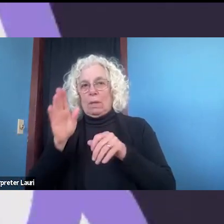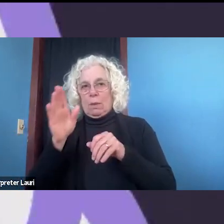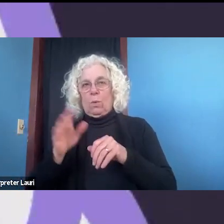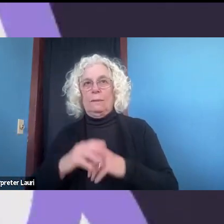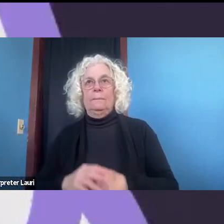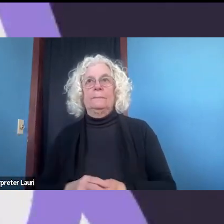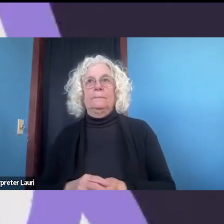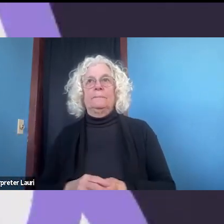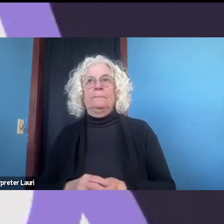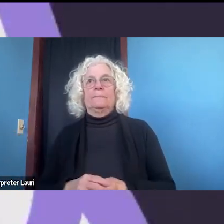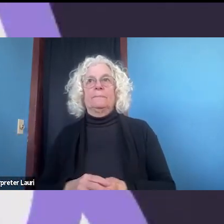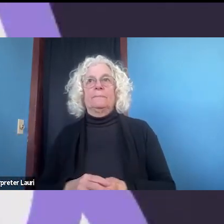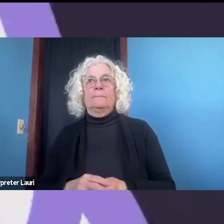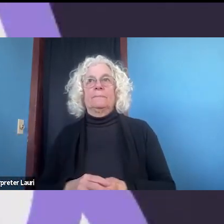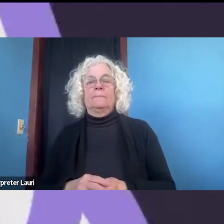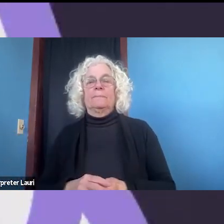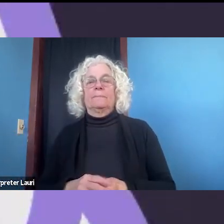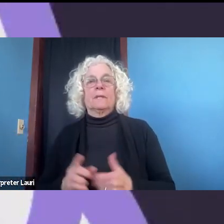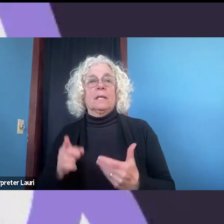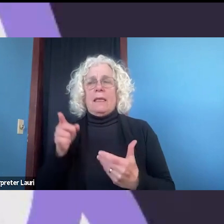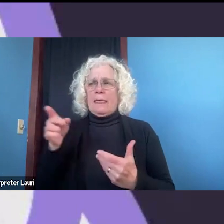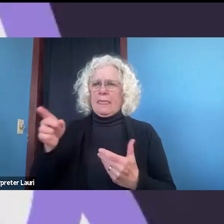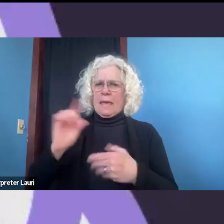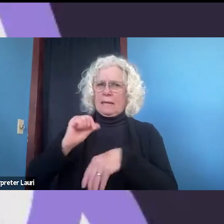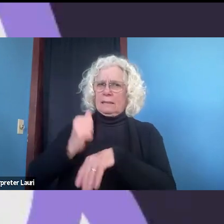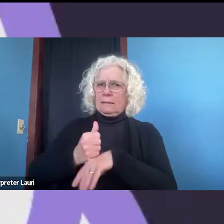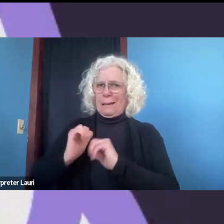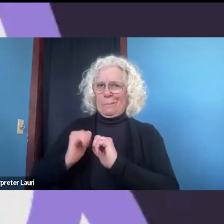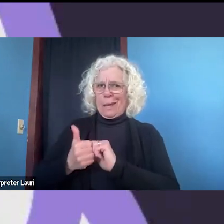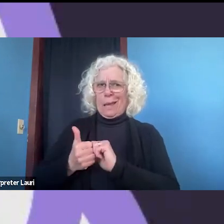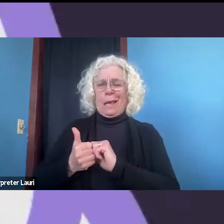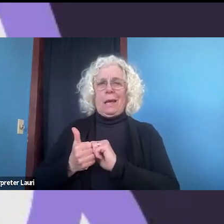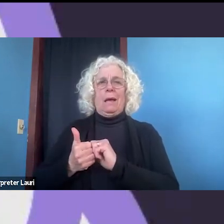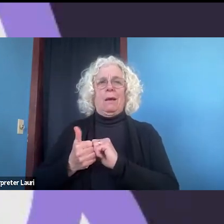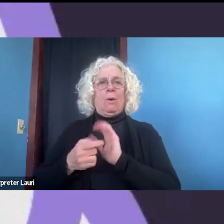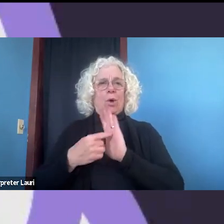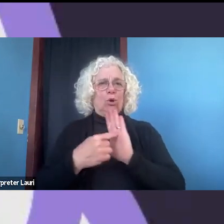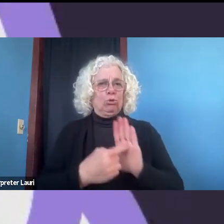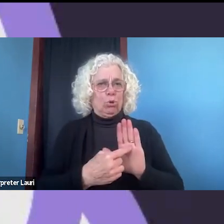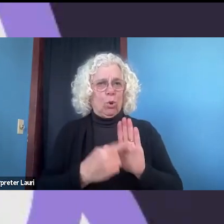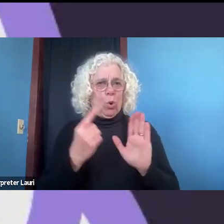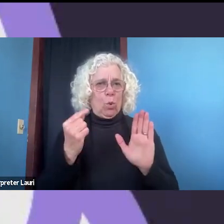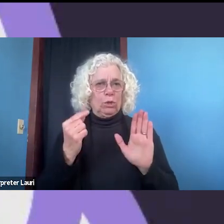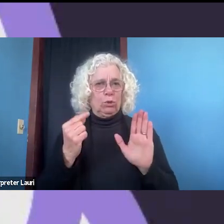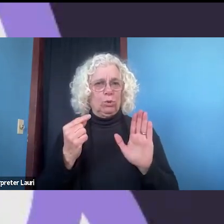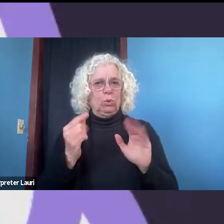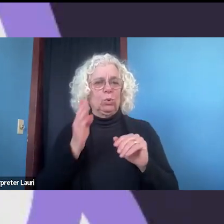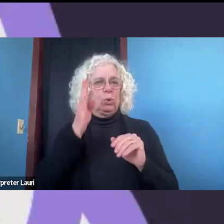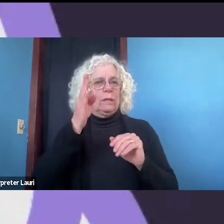so we'll talk about how it came to be, how to use it, and what we're planning for for future updates and improvements.